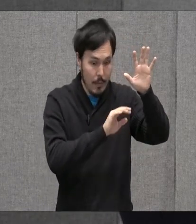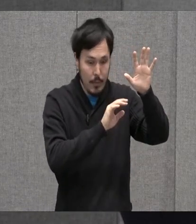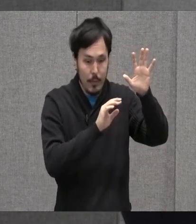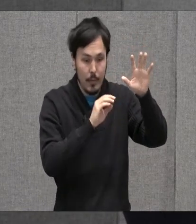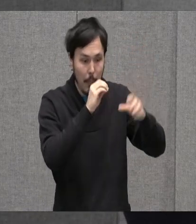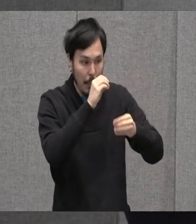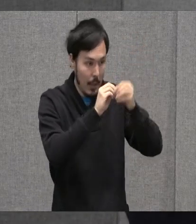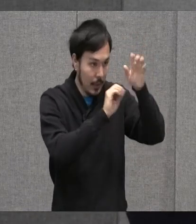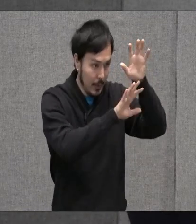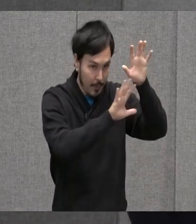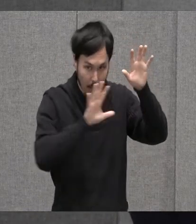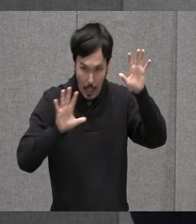equals 15 pots.